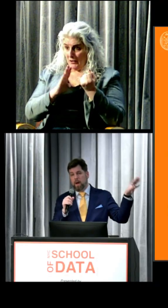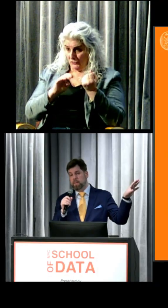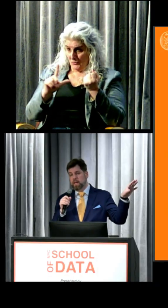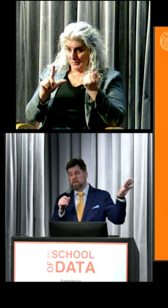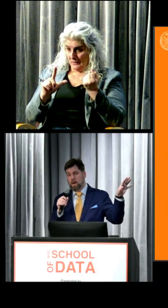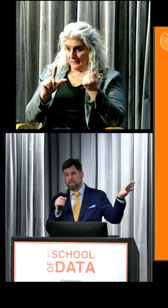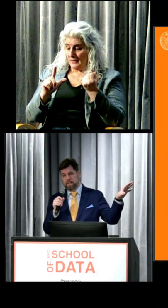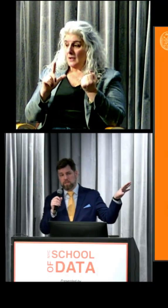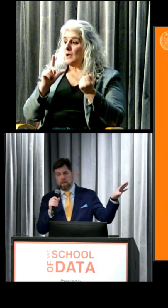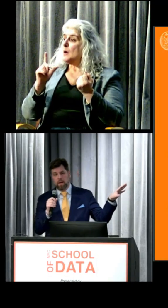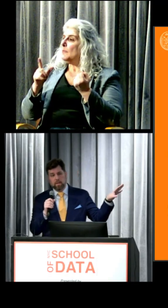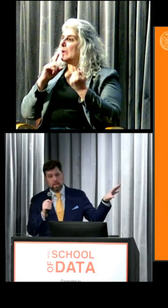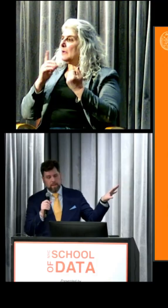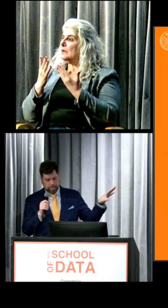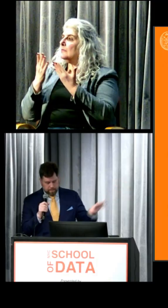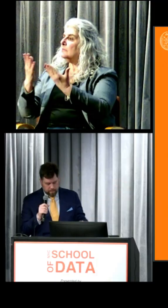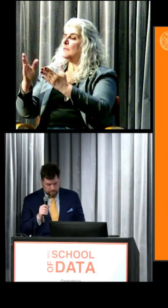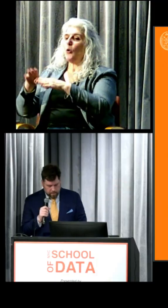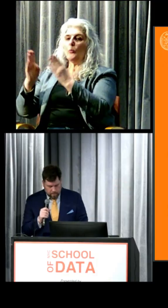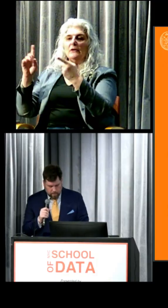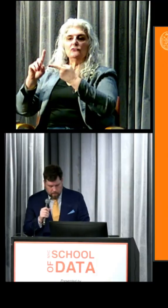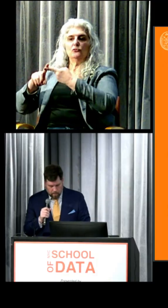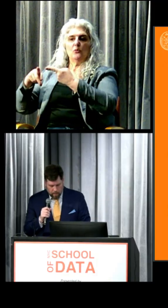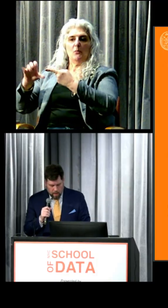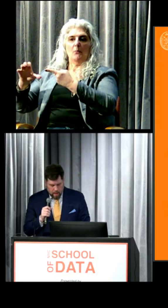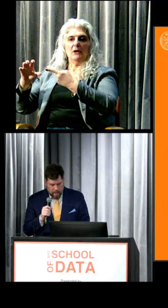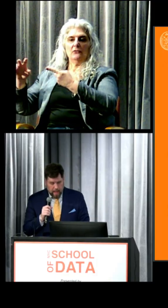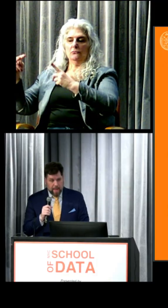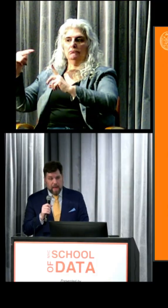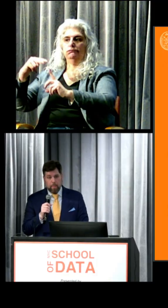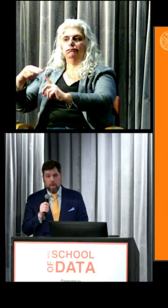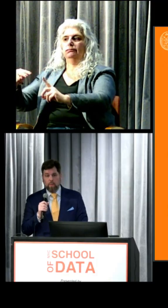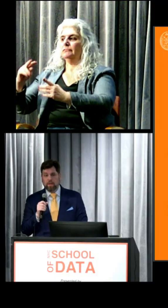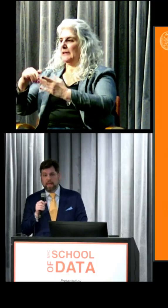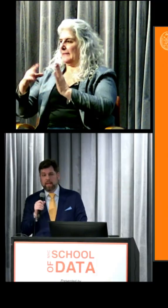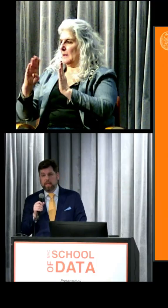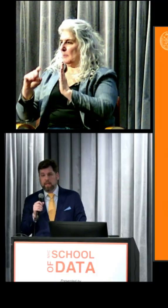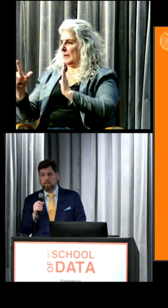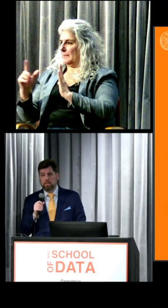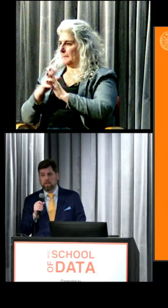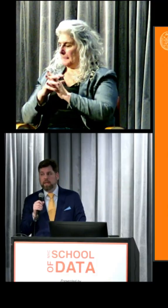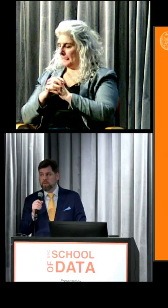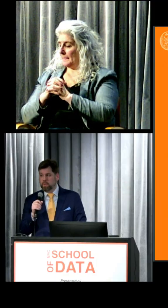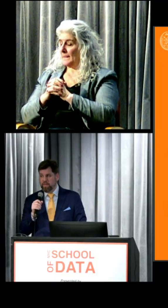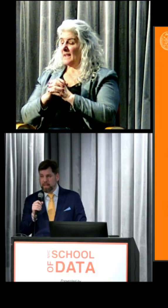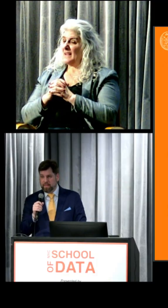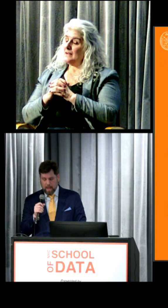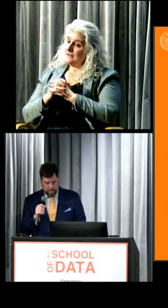The last piece was that for the design of this, we really wanted visitors who were middle school,